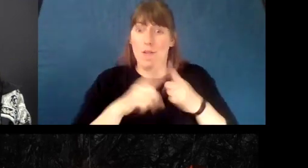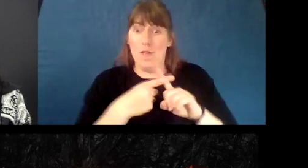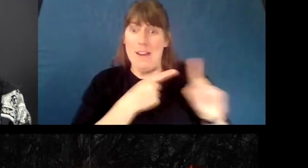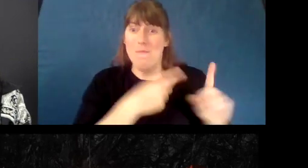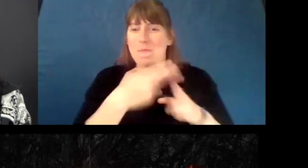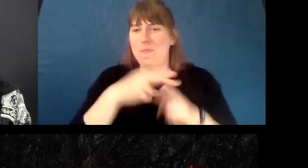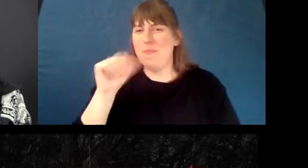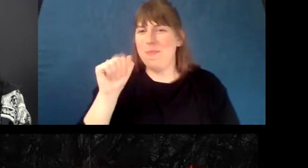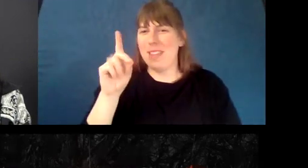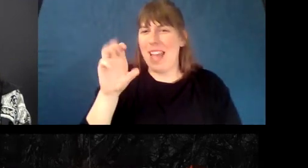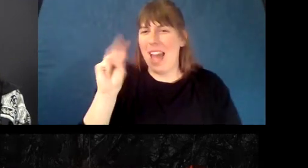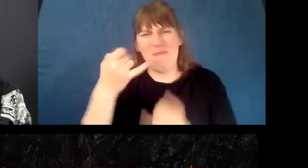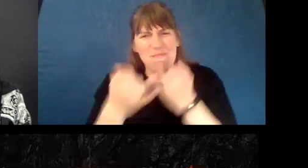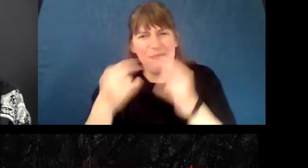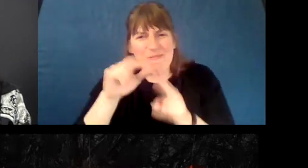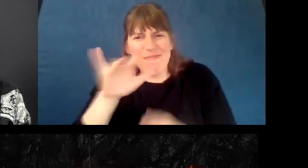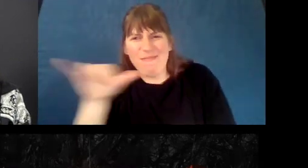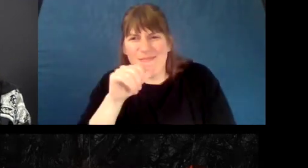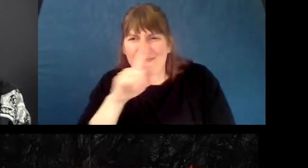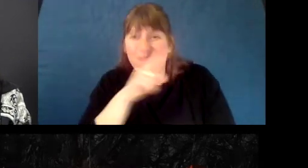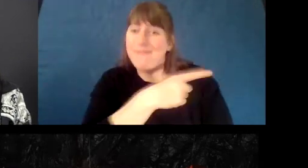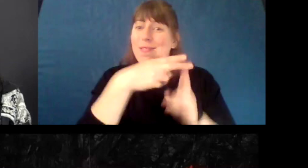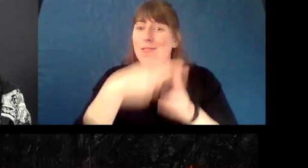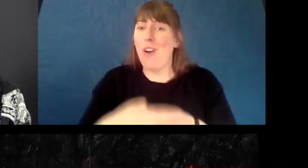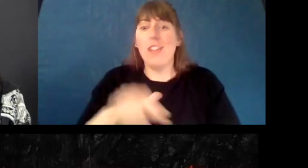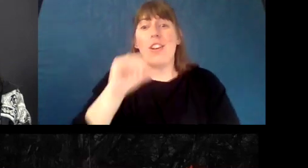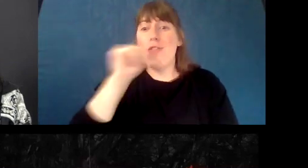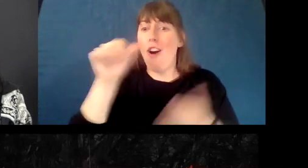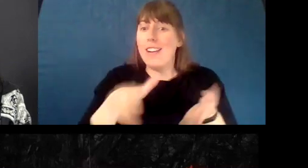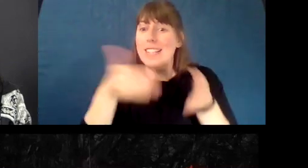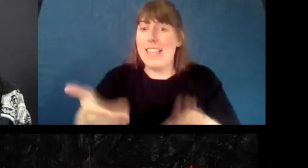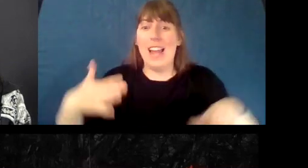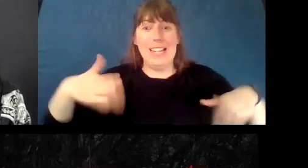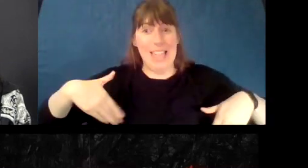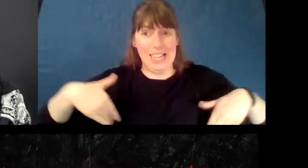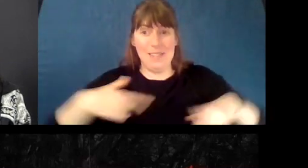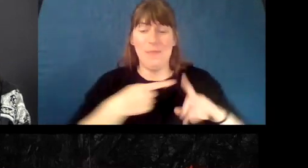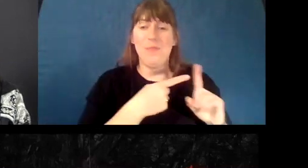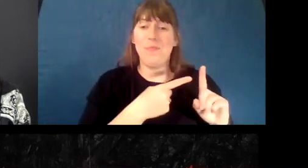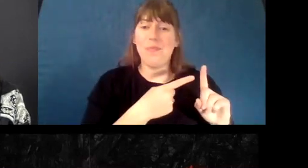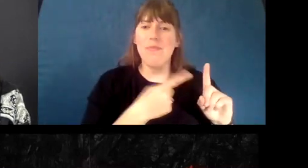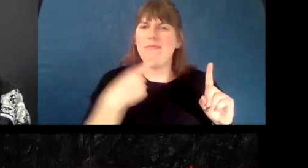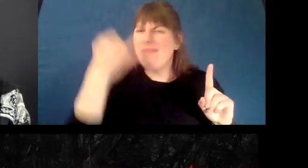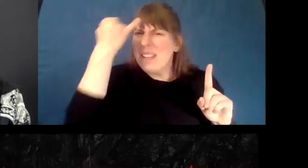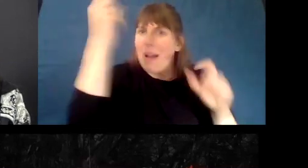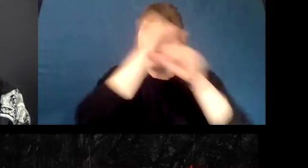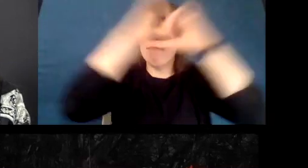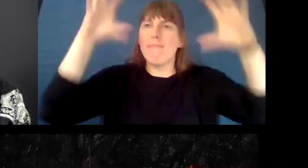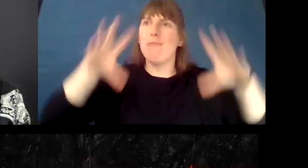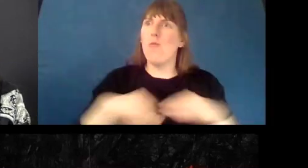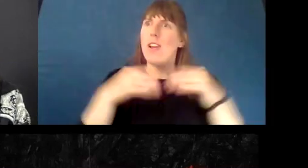Bungag, who goes by NOT DEAD YET, to imagine what these wedding gowns would look like in year 3000.